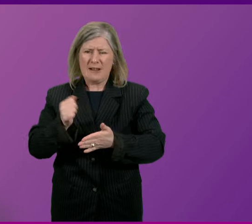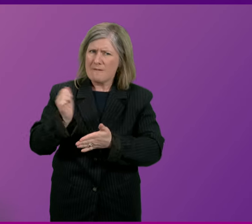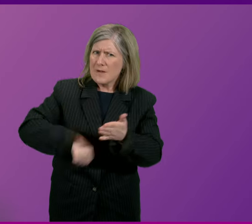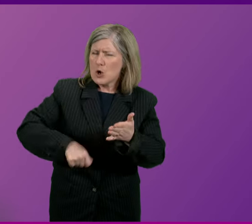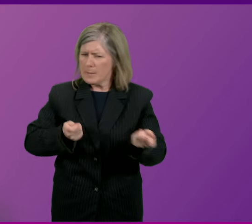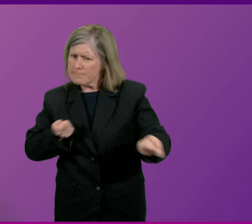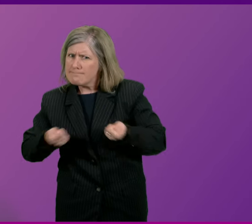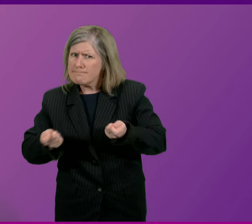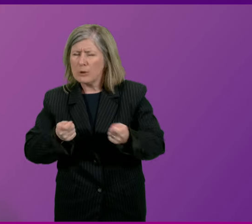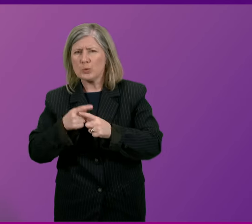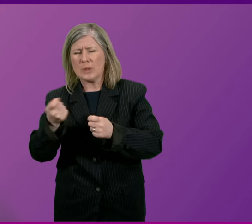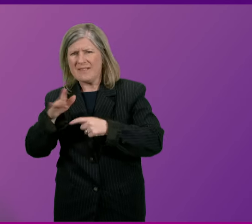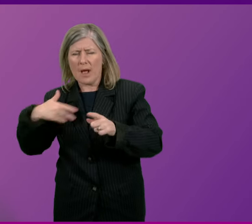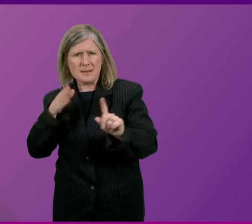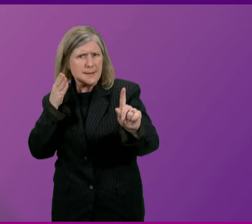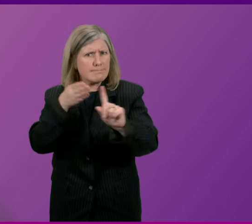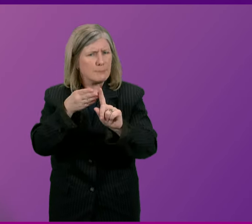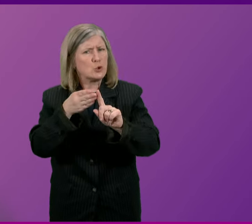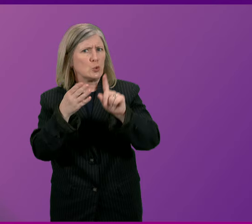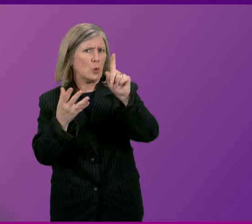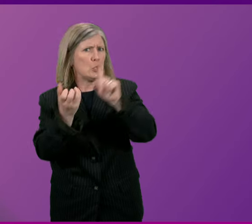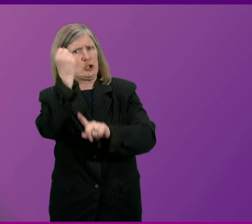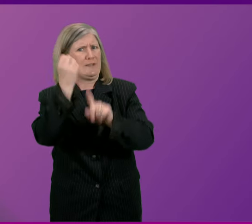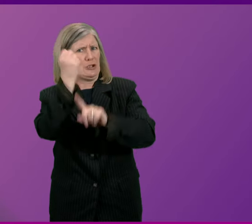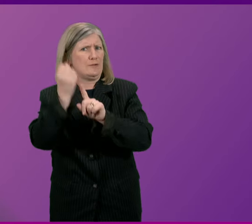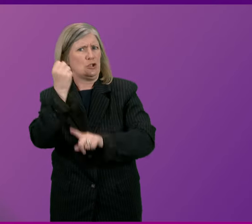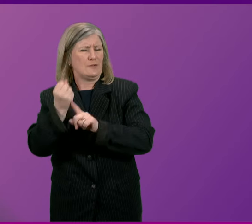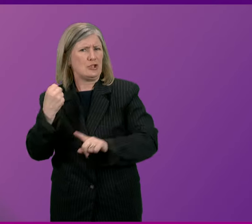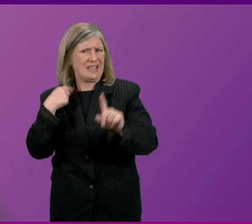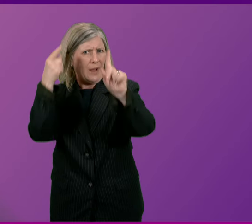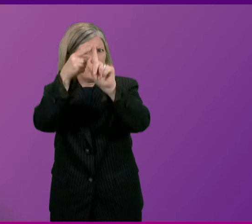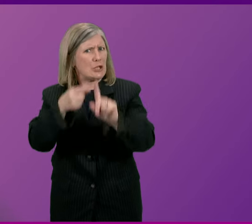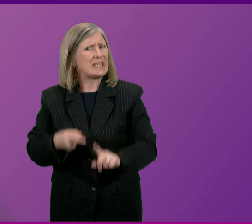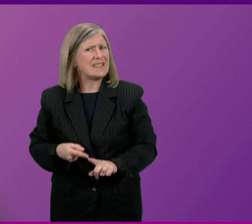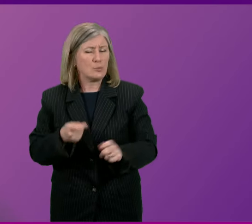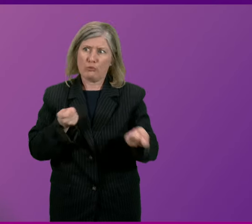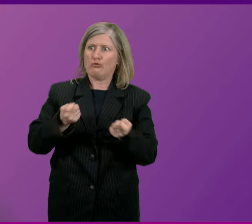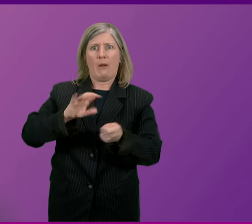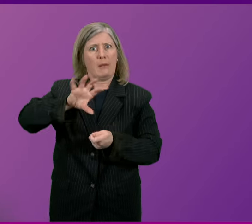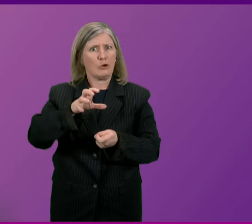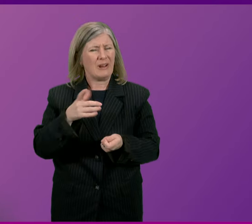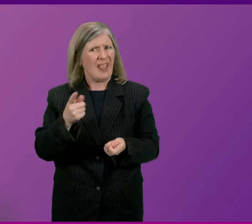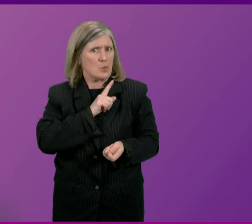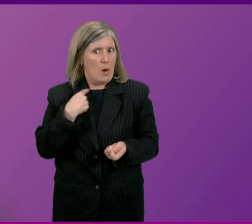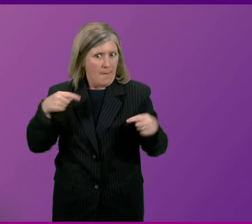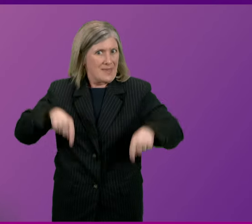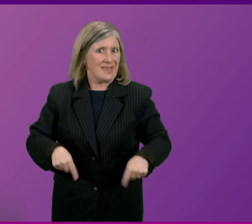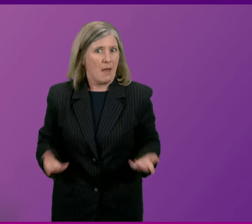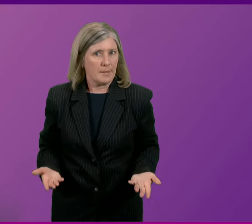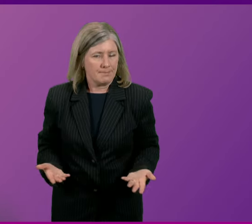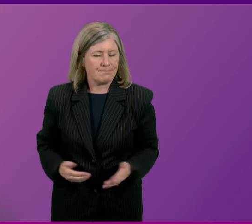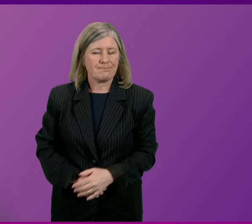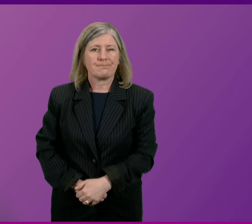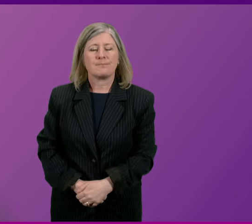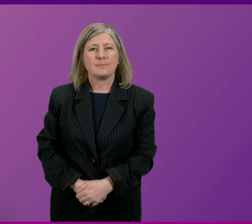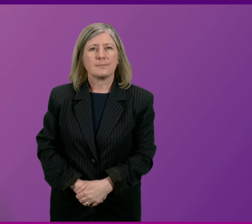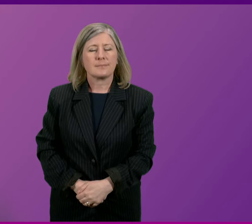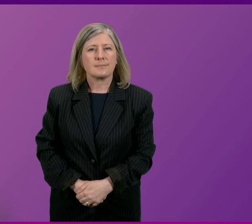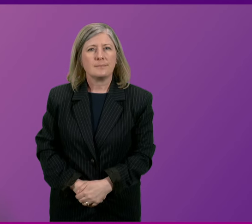that the country faces and to achieve our objectives. That is what I am here to do.